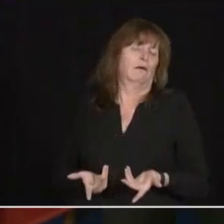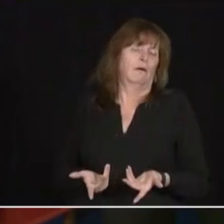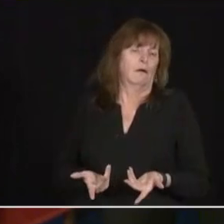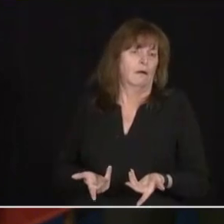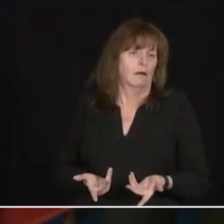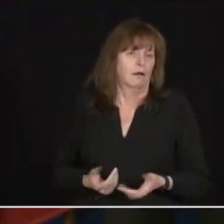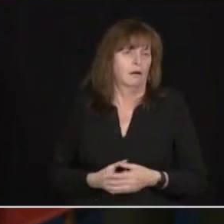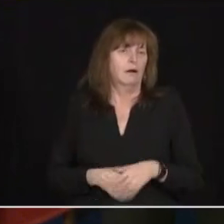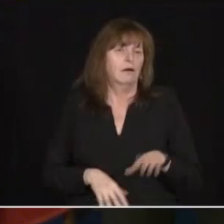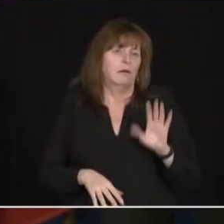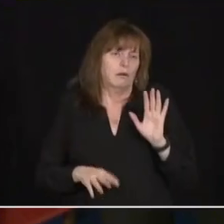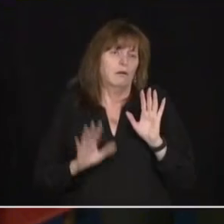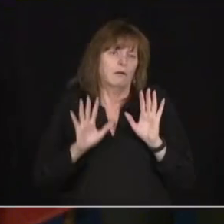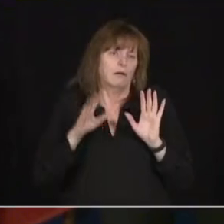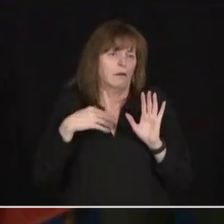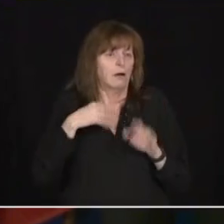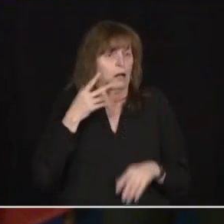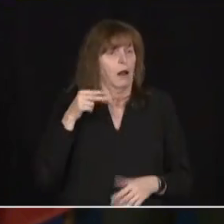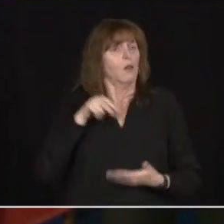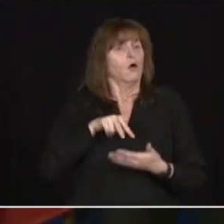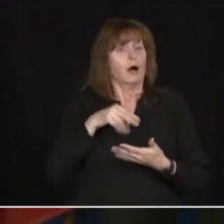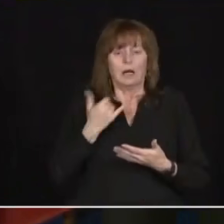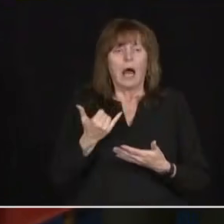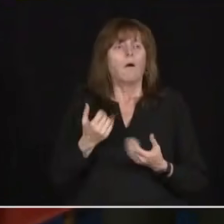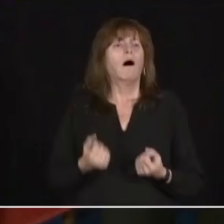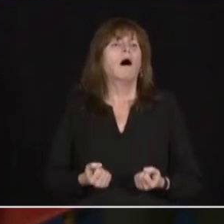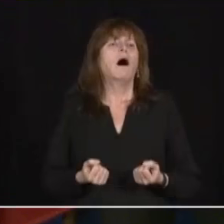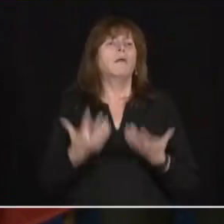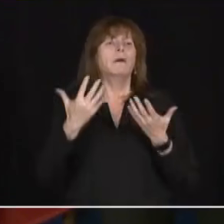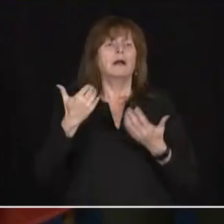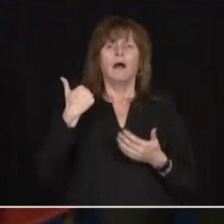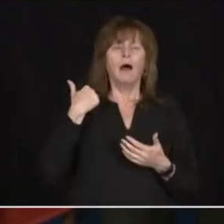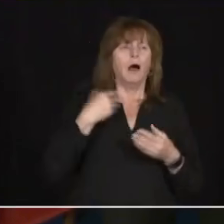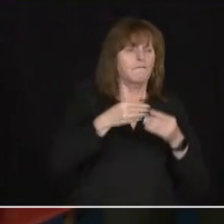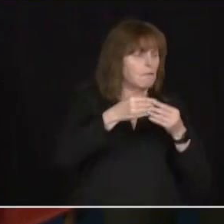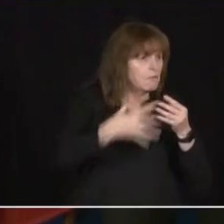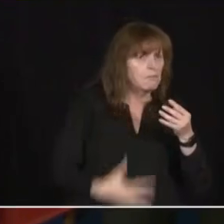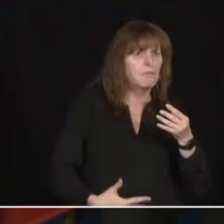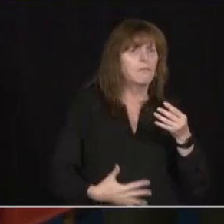any more resources towards this and we will run through all the inventory of existing